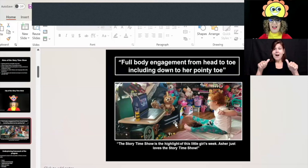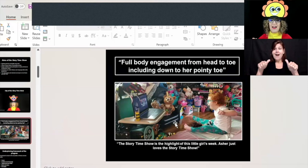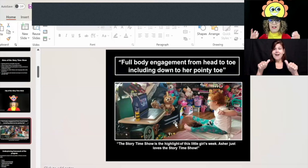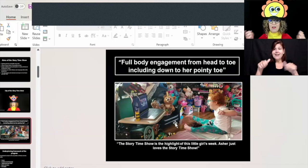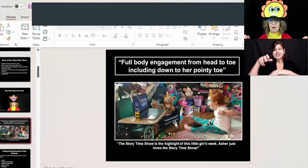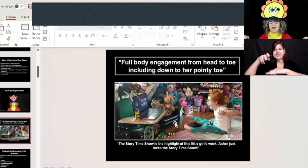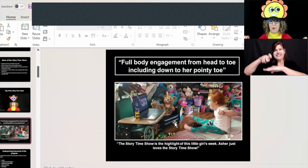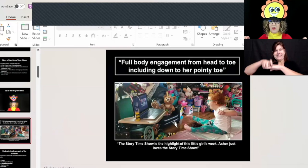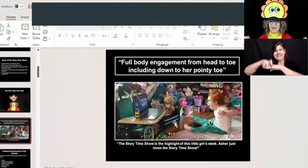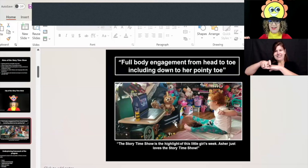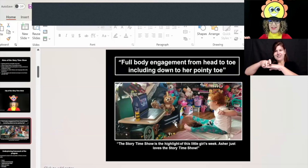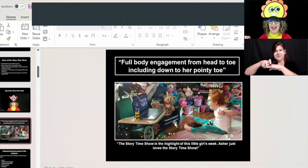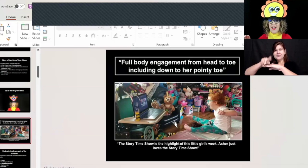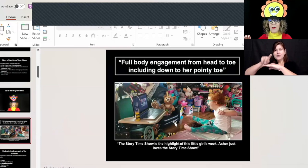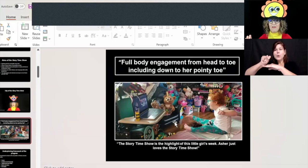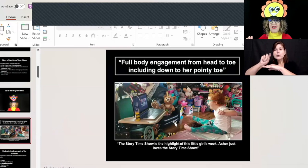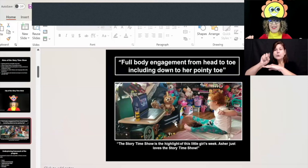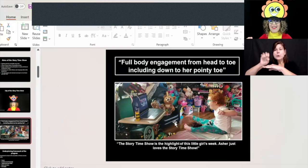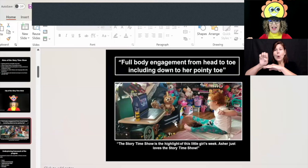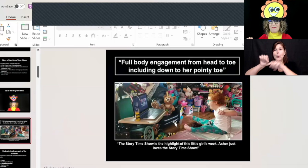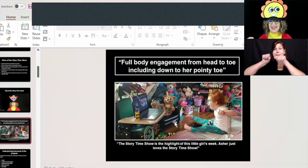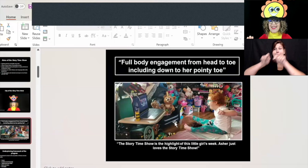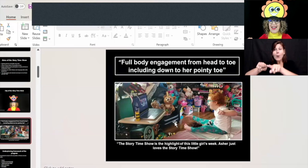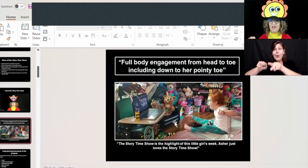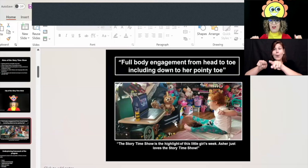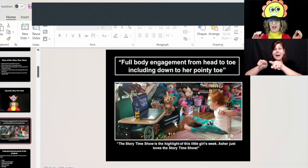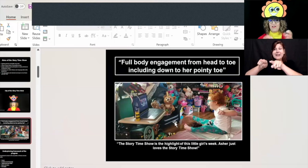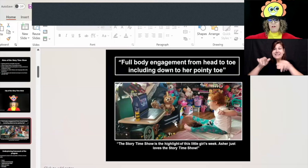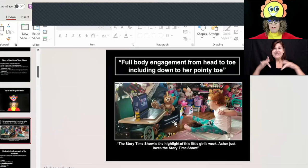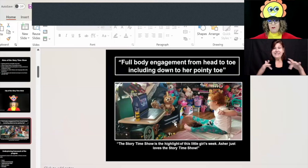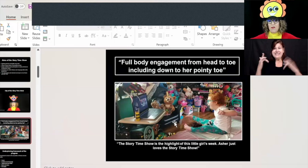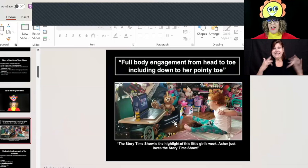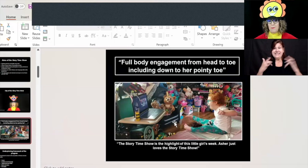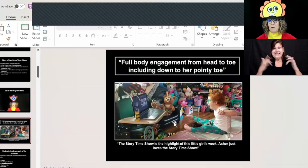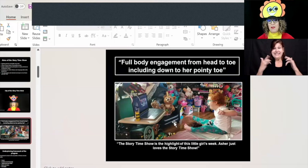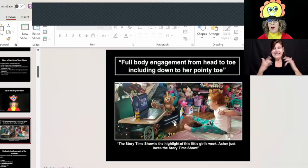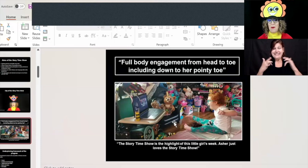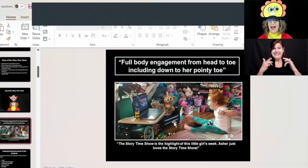and her little toes are pointed with great excitement and tension and she's got a sort of elbows up